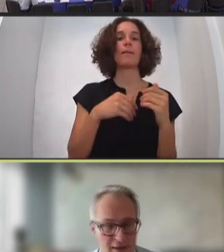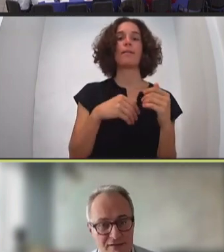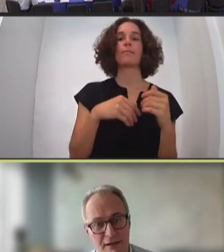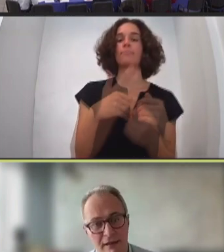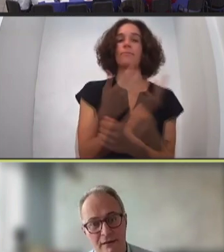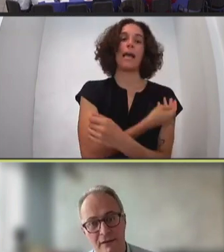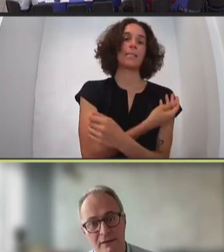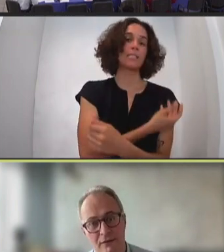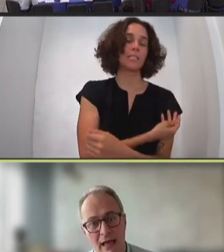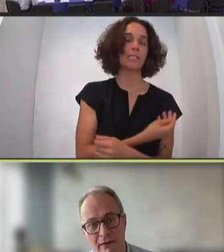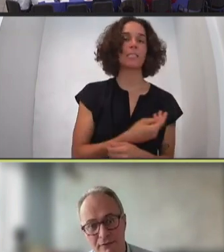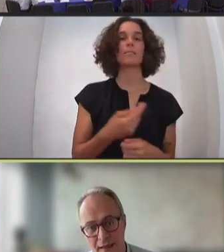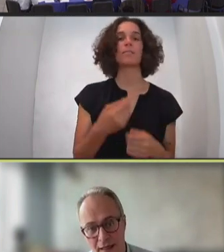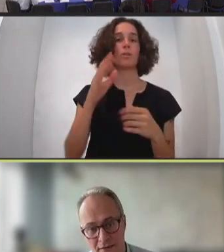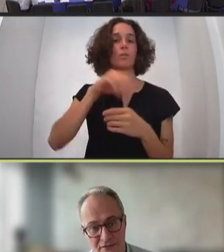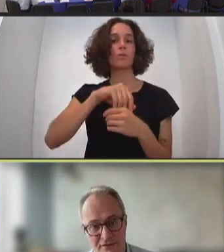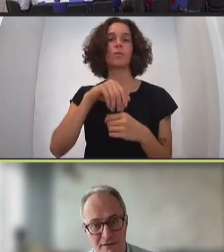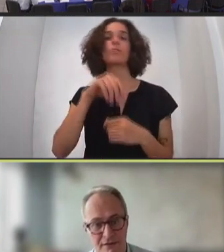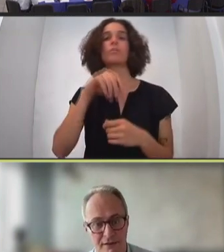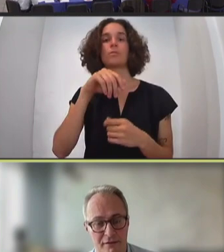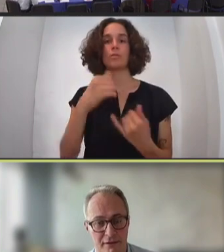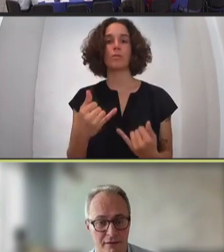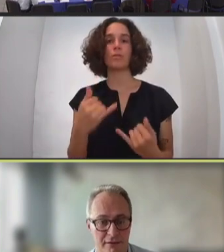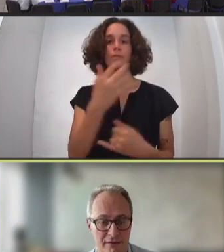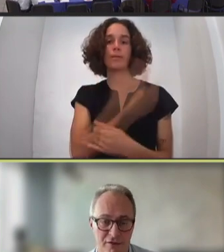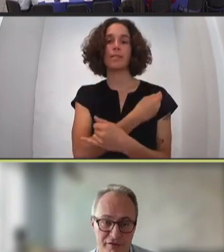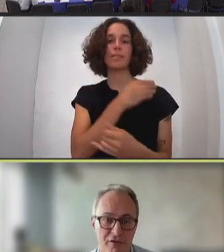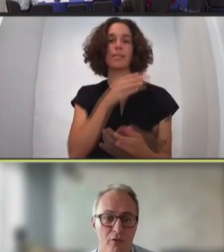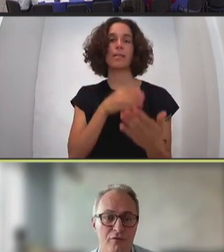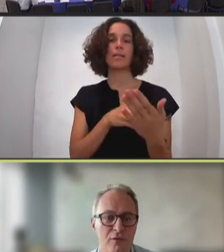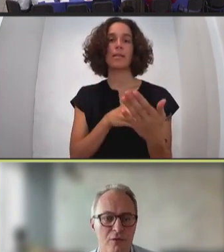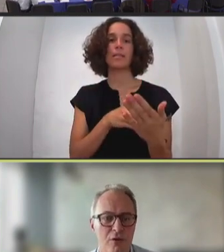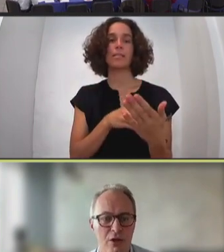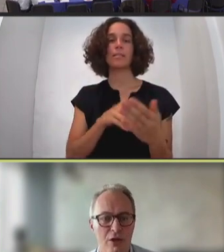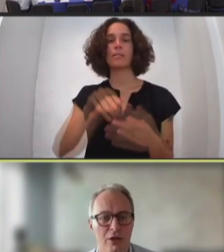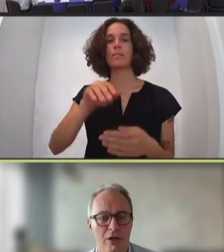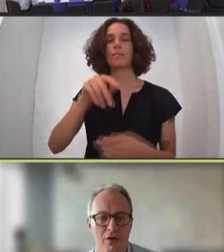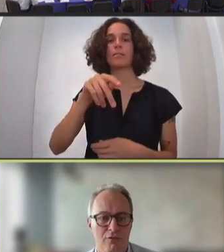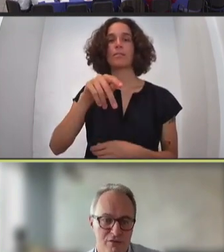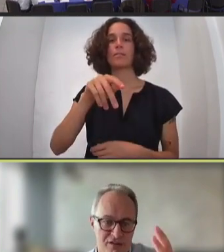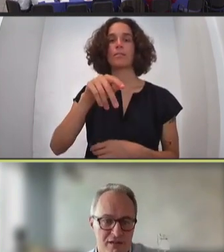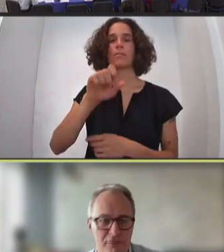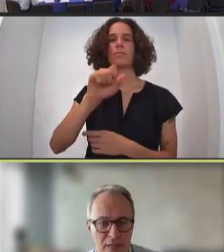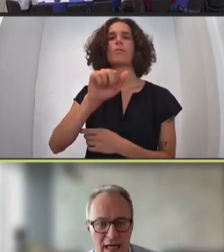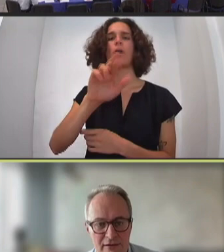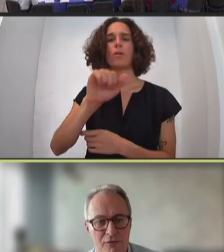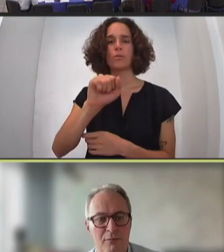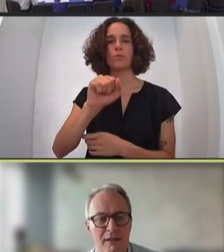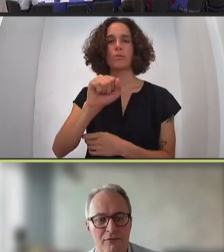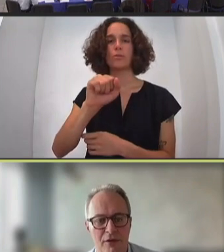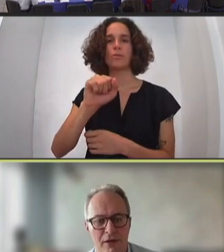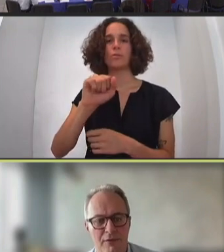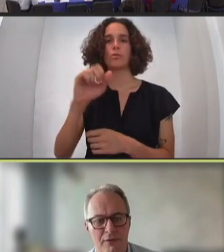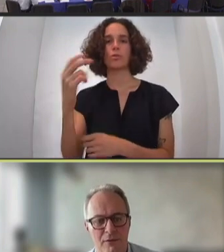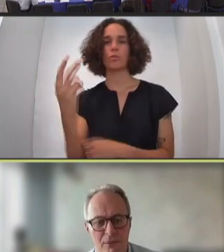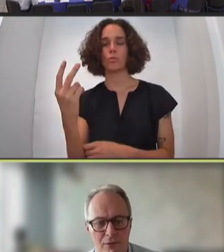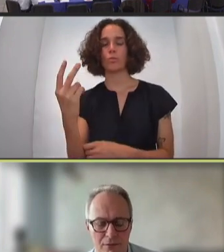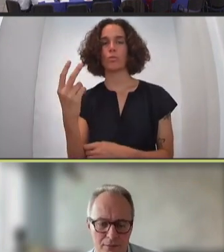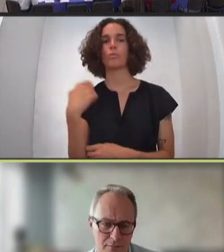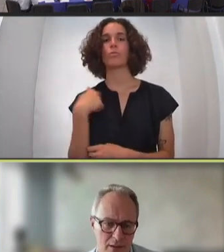vaccine that we have against SARS CoV 2. We use a different platform, either viral or, you know,